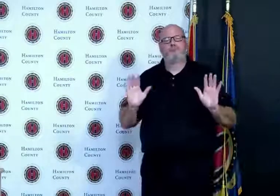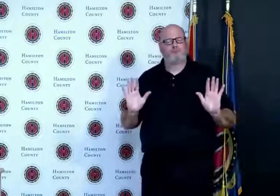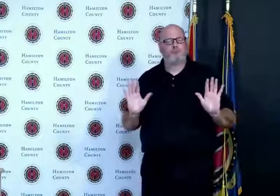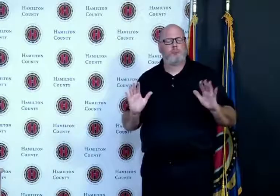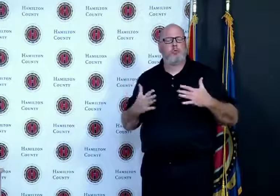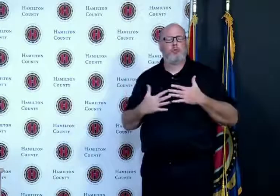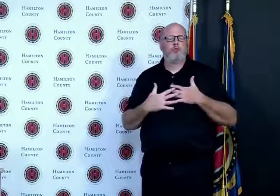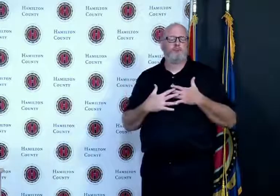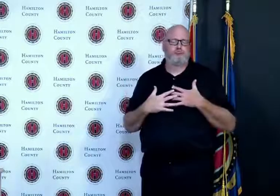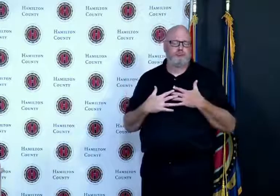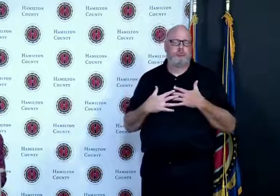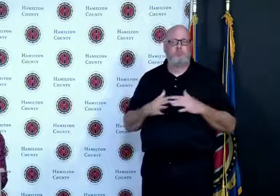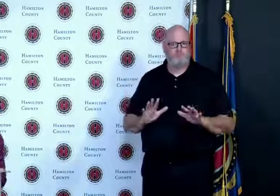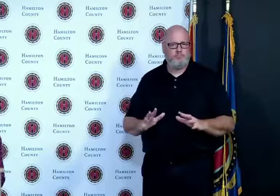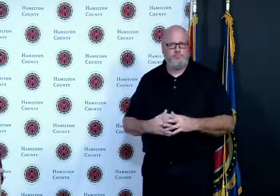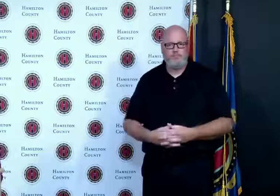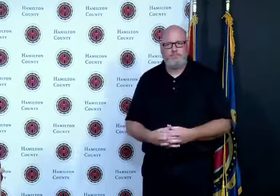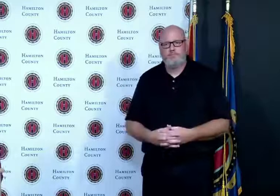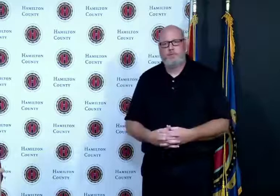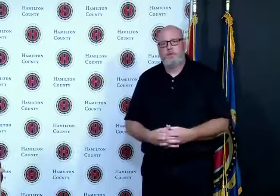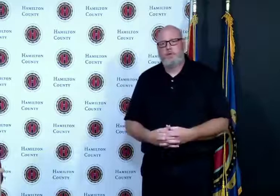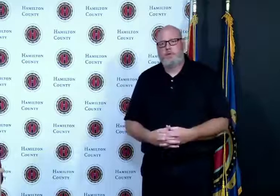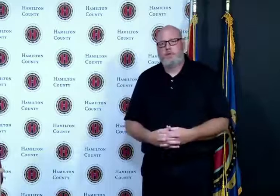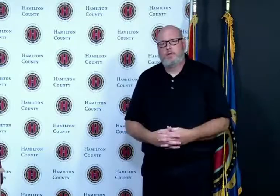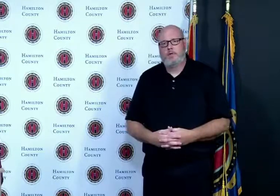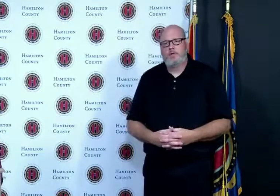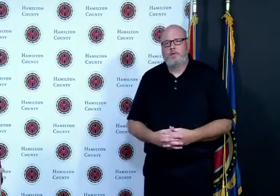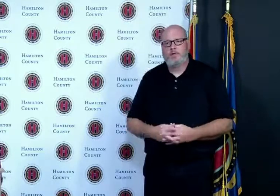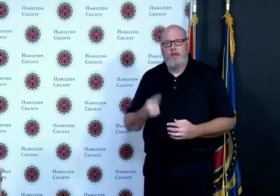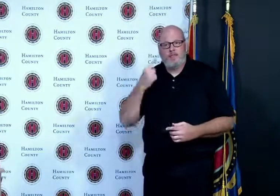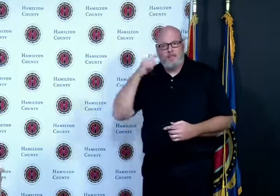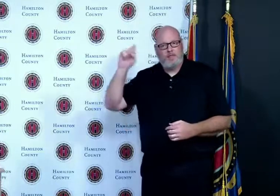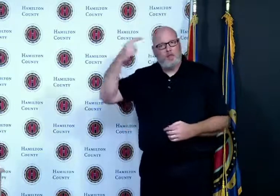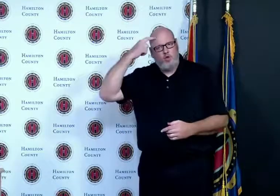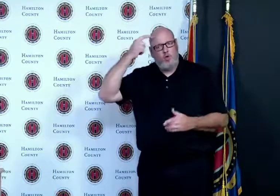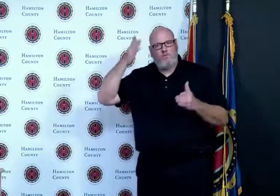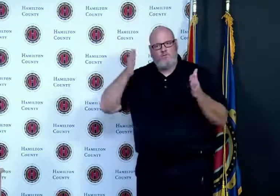yeah I agree with that I think the Governor is starting to shift as more people get vaccinated